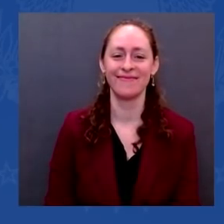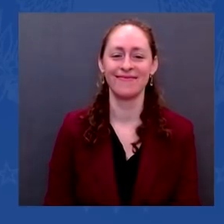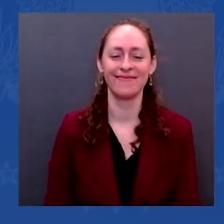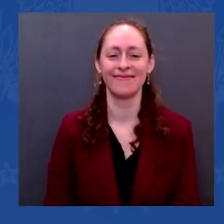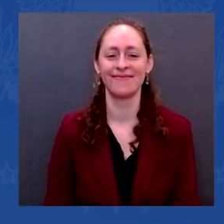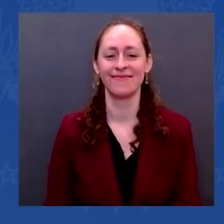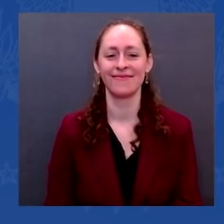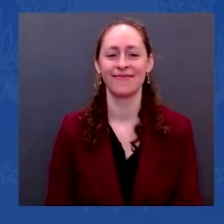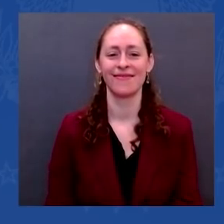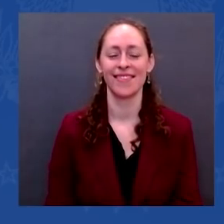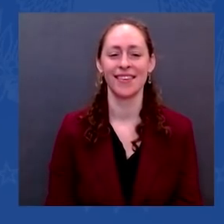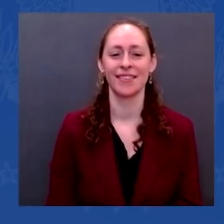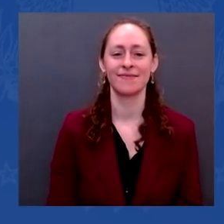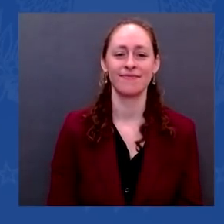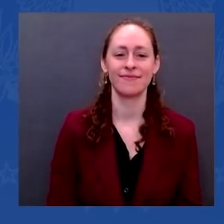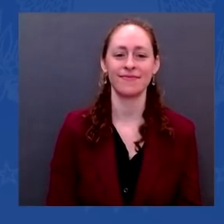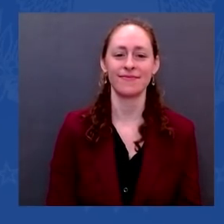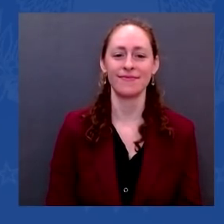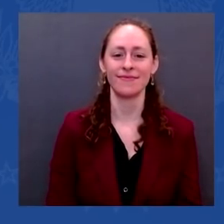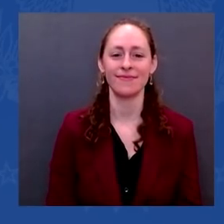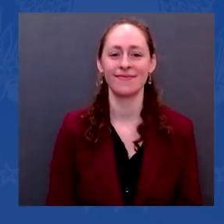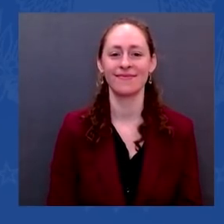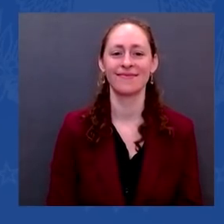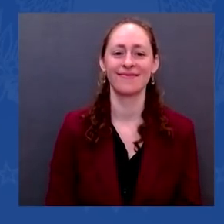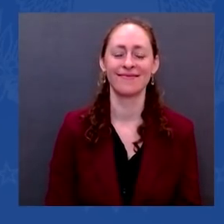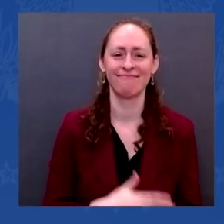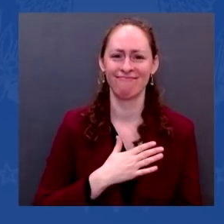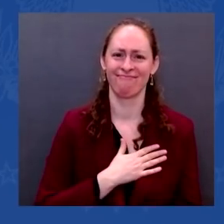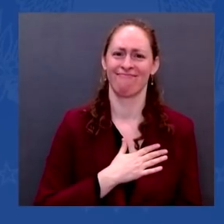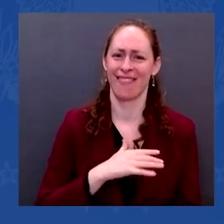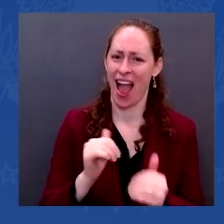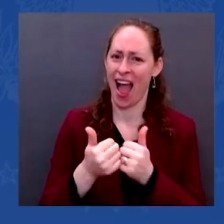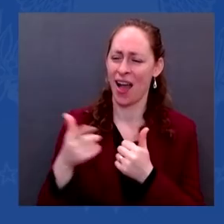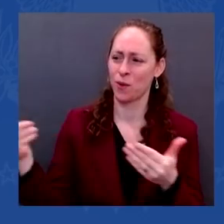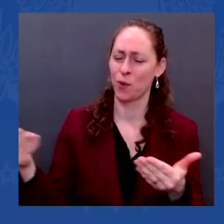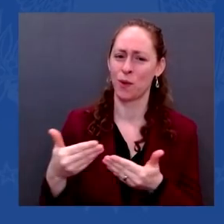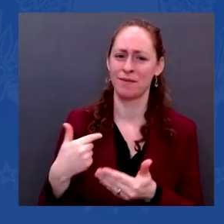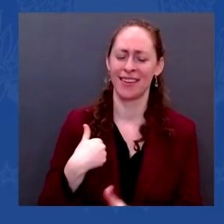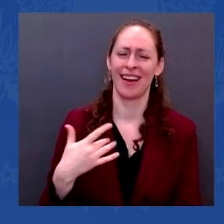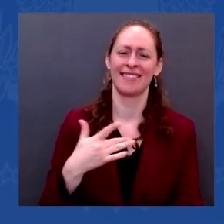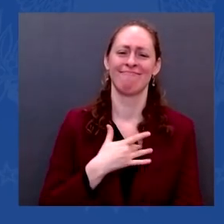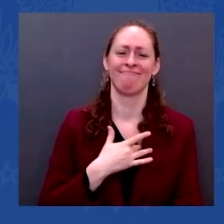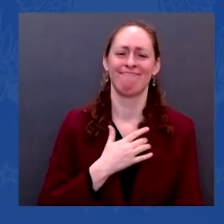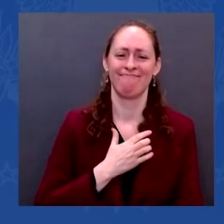But let me say at the outset that, you know,